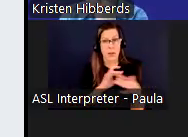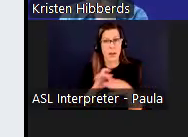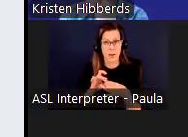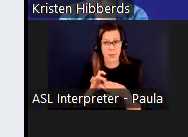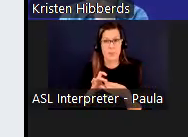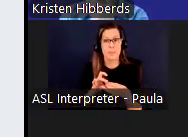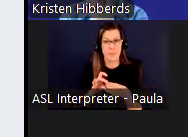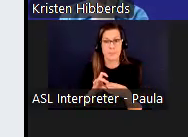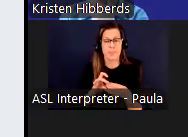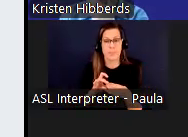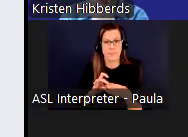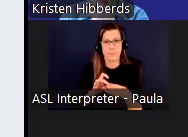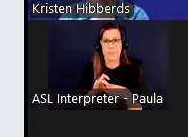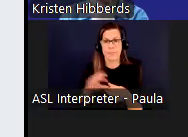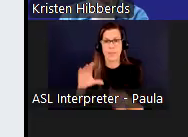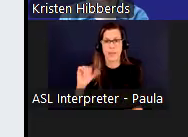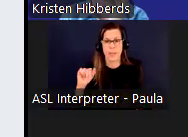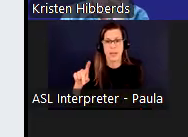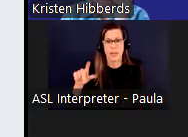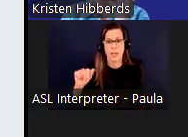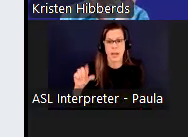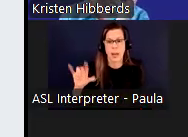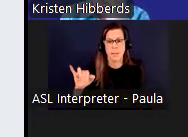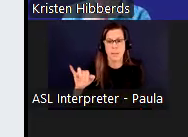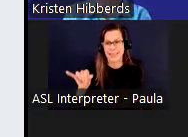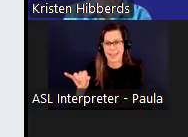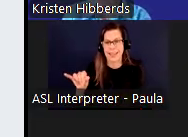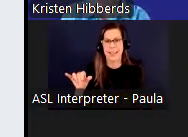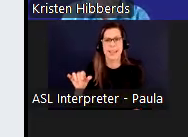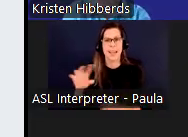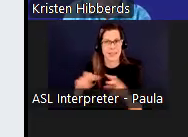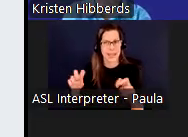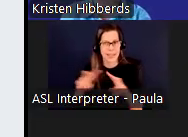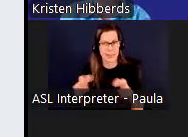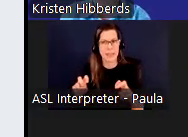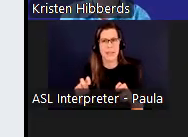capacity and things capacity assessments there there's a lot of other States and